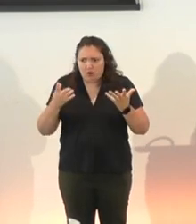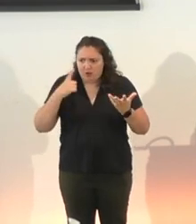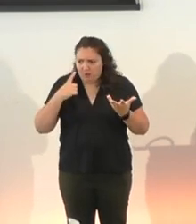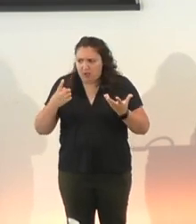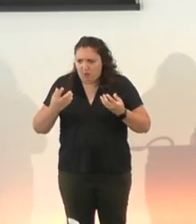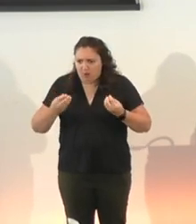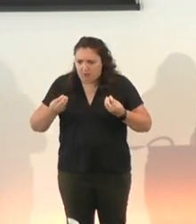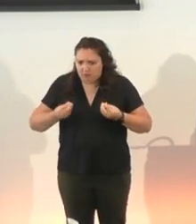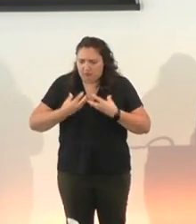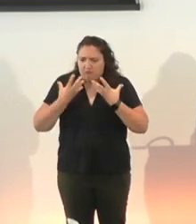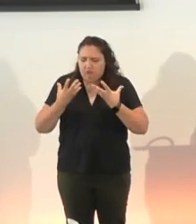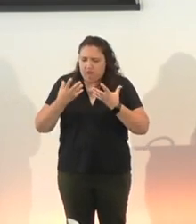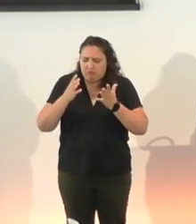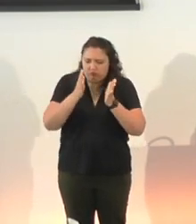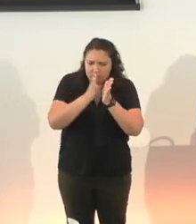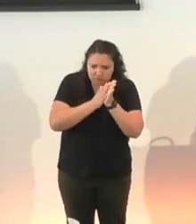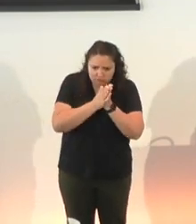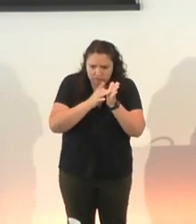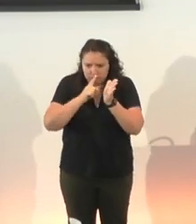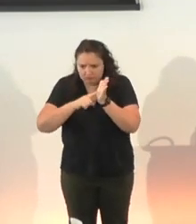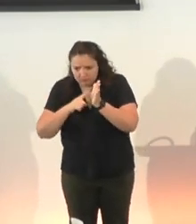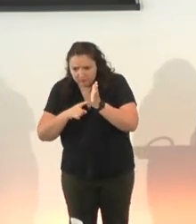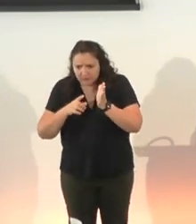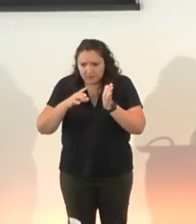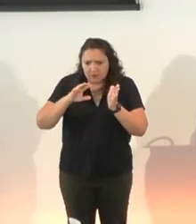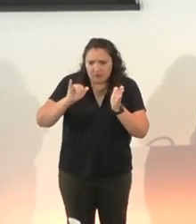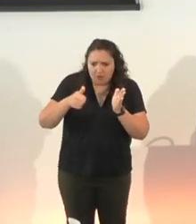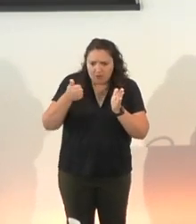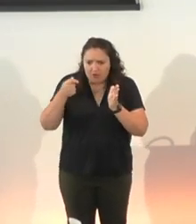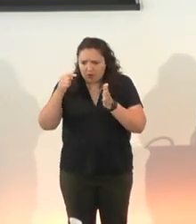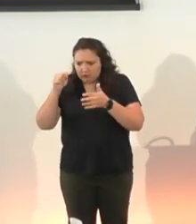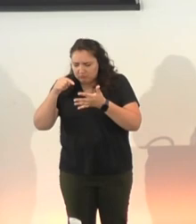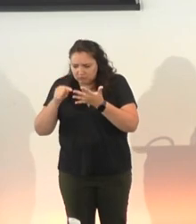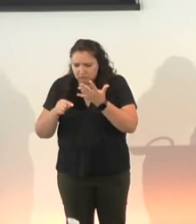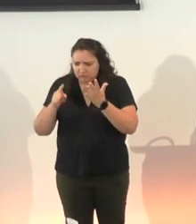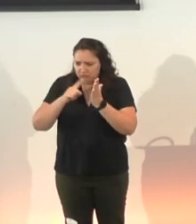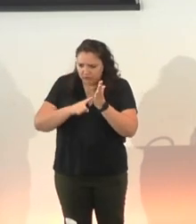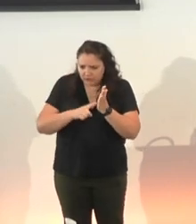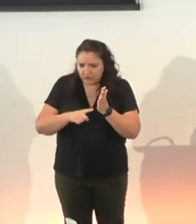discussions, how do we want to handle secondary research? There are models of consent but the